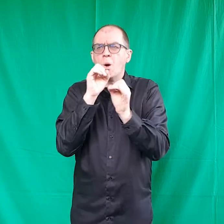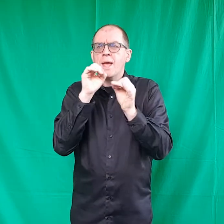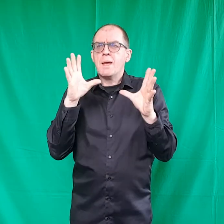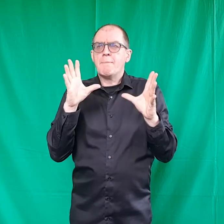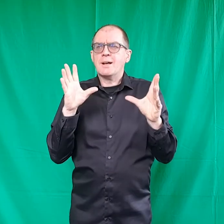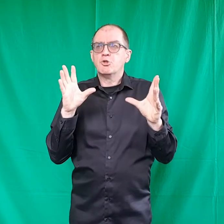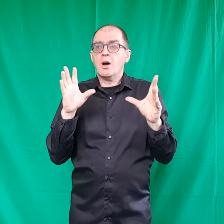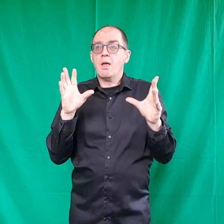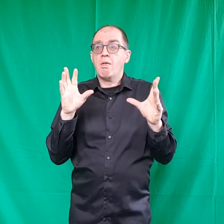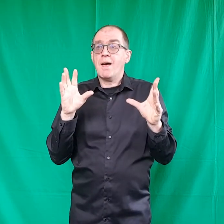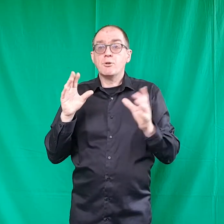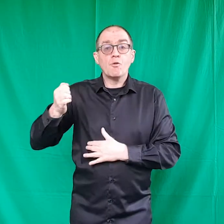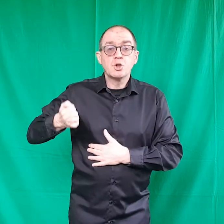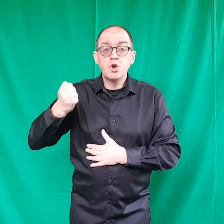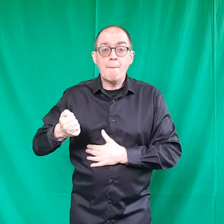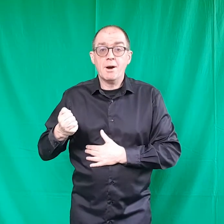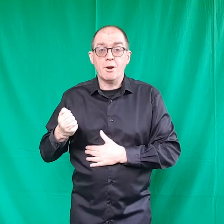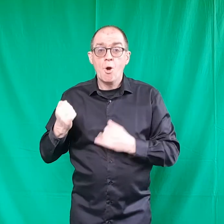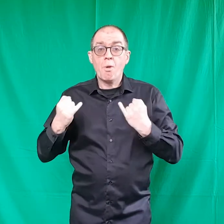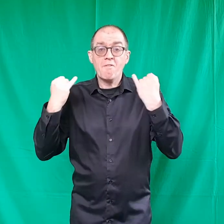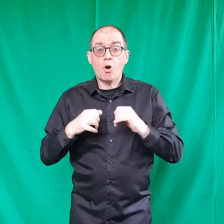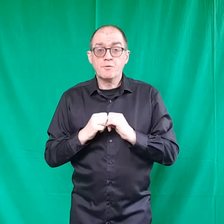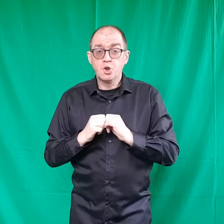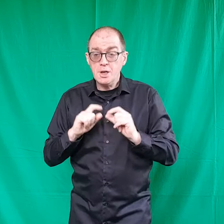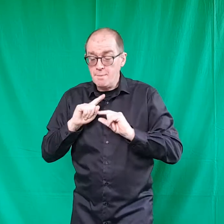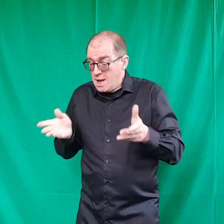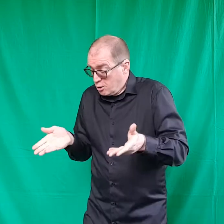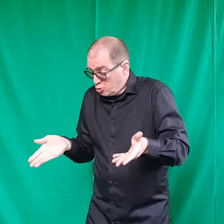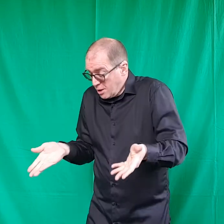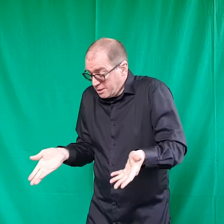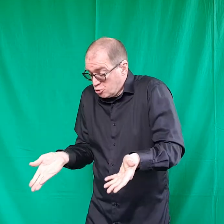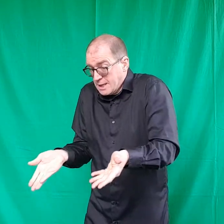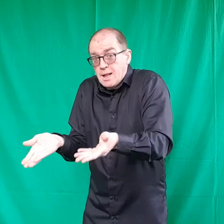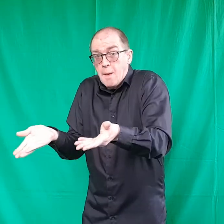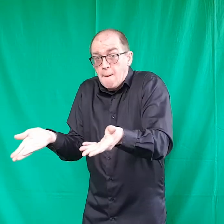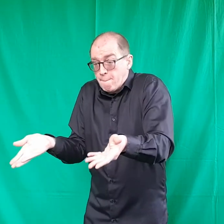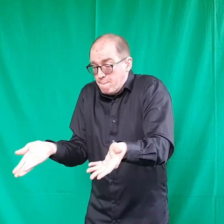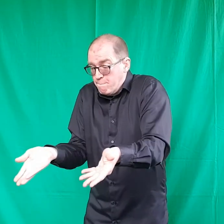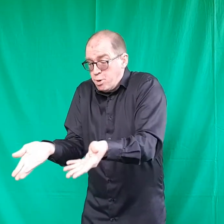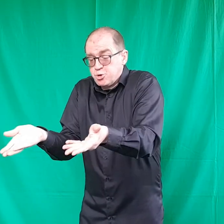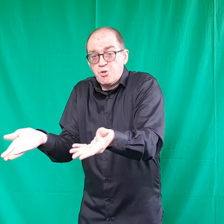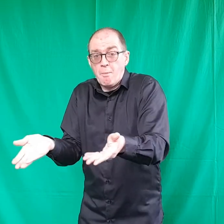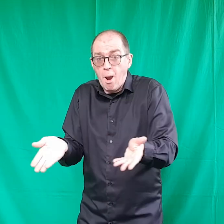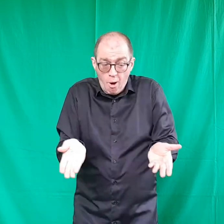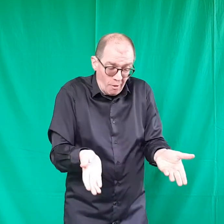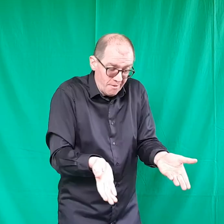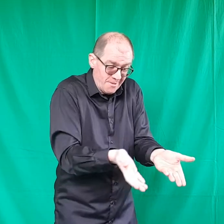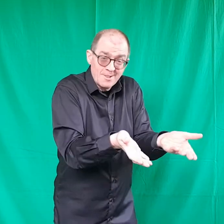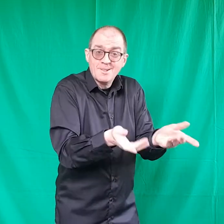So imagine that you're a shepherd with a flock of sheep and you're trying to gently push them along.